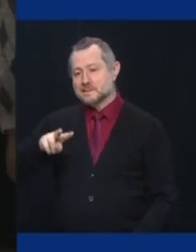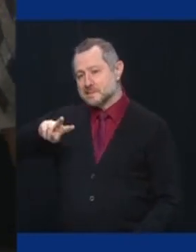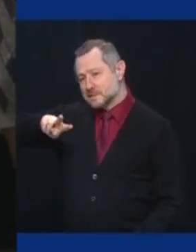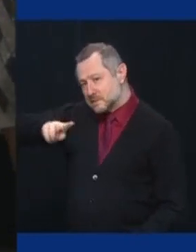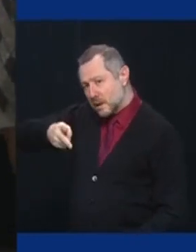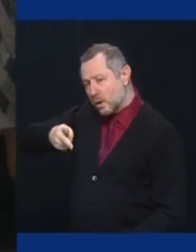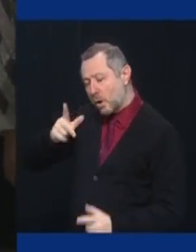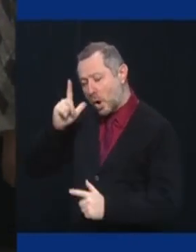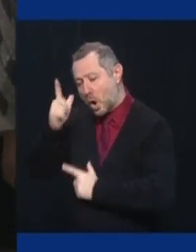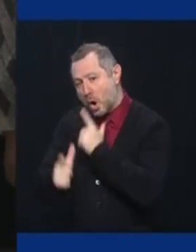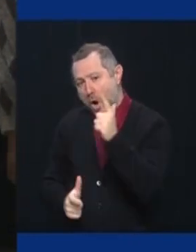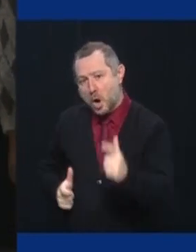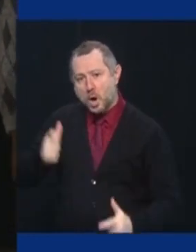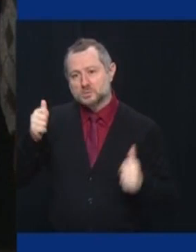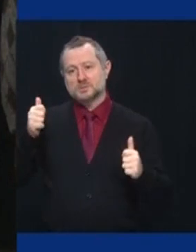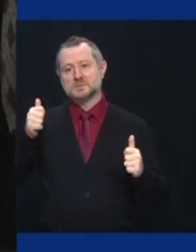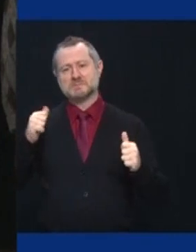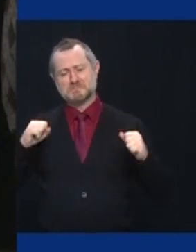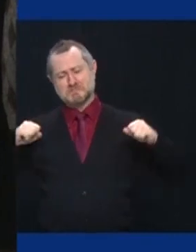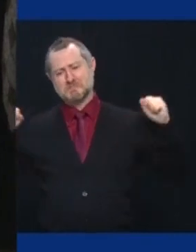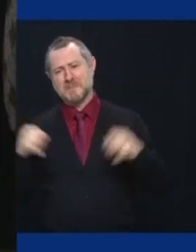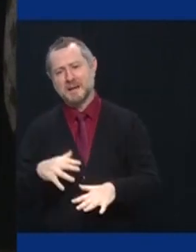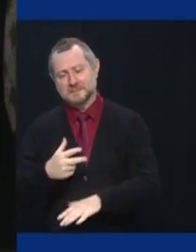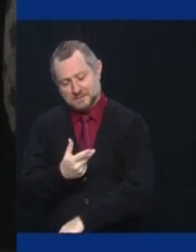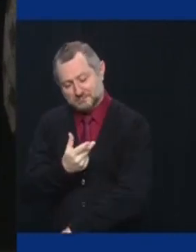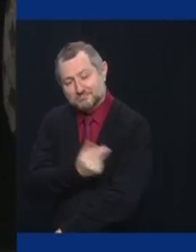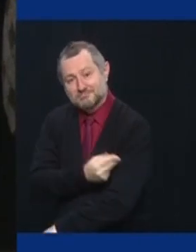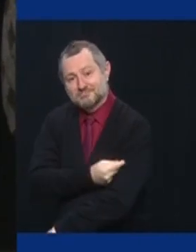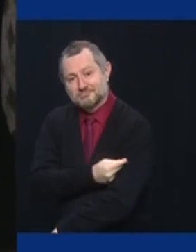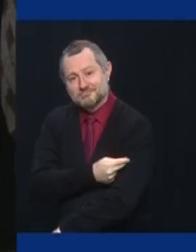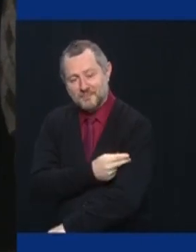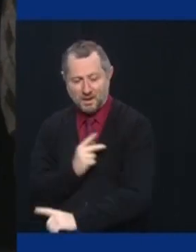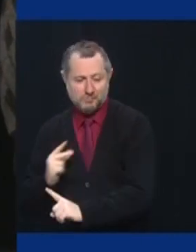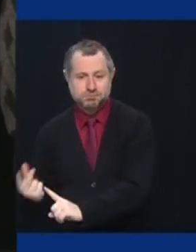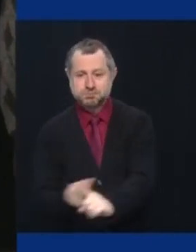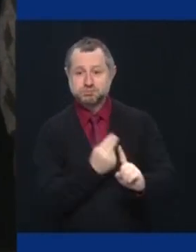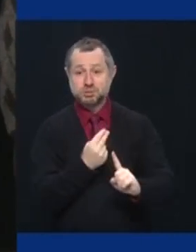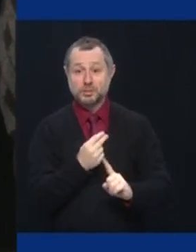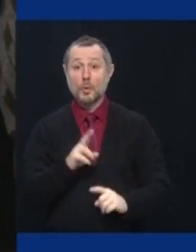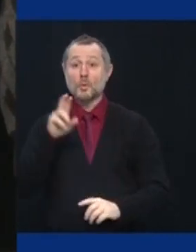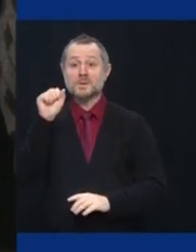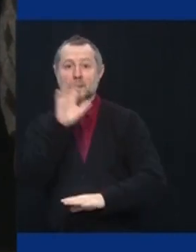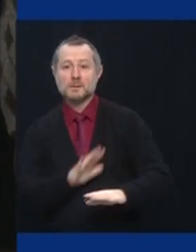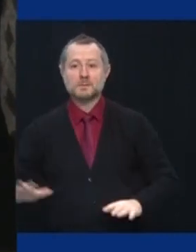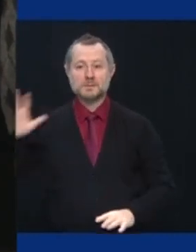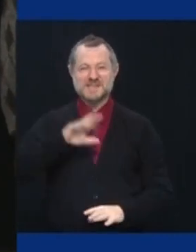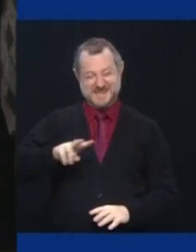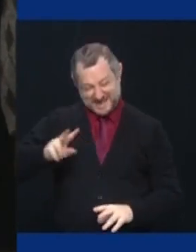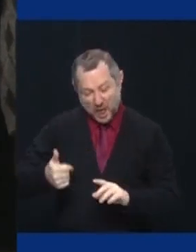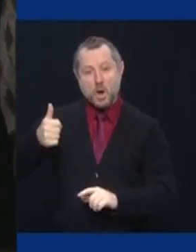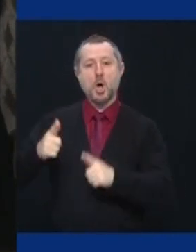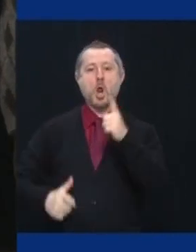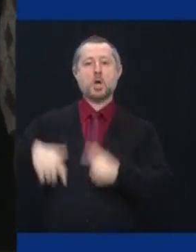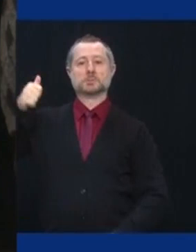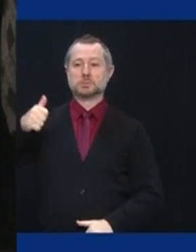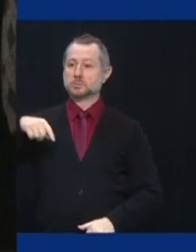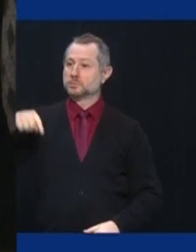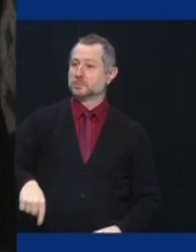TRANSFORMED ITSELF TO WHERE THIS SITE IS, TODAY, THE SECOND